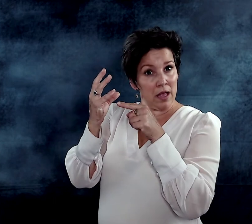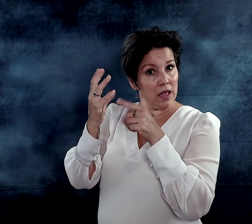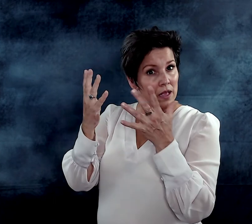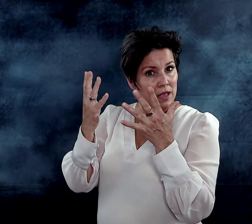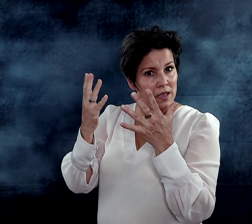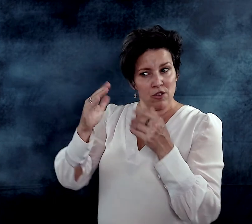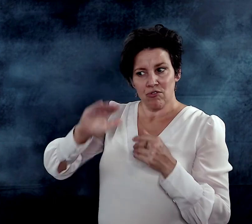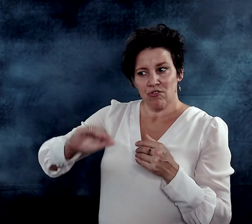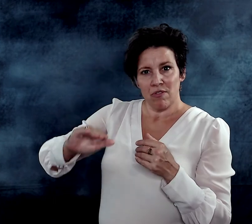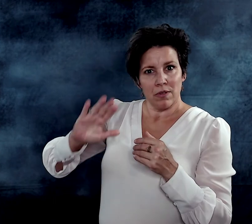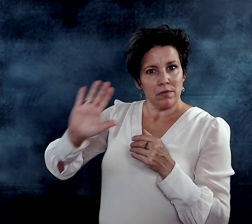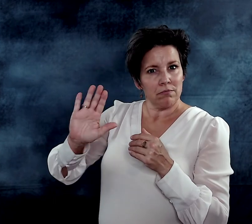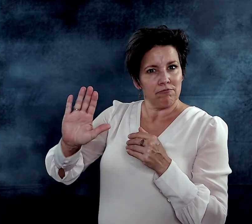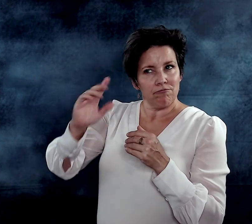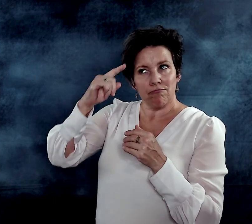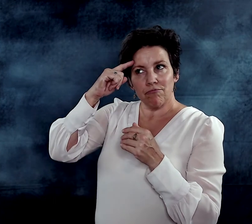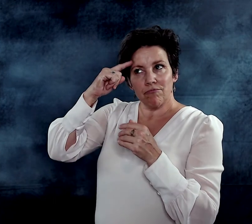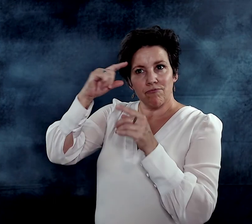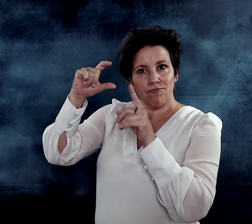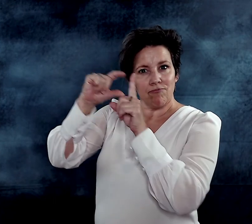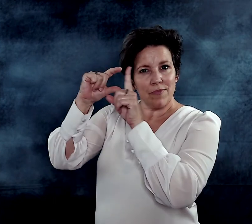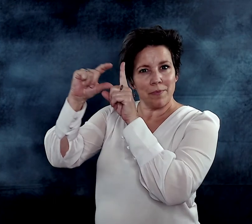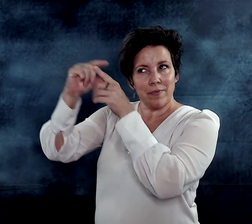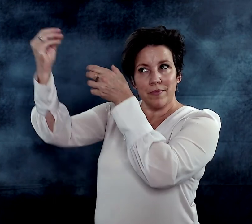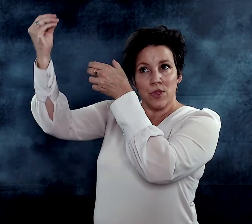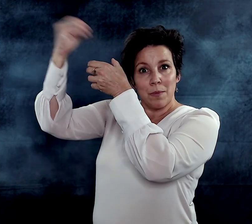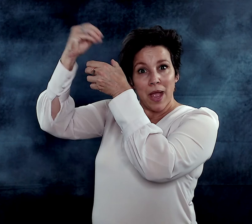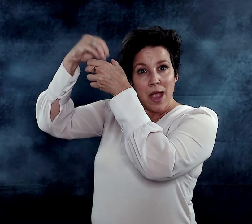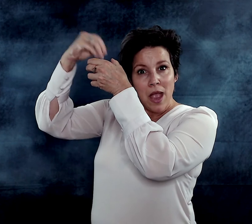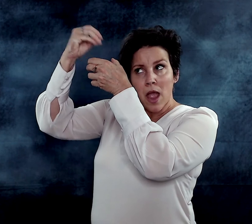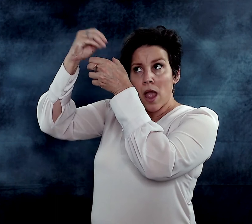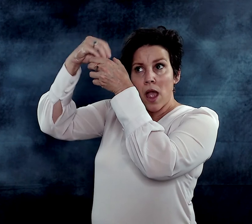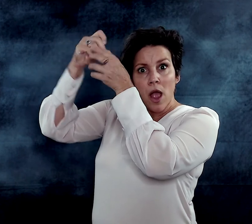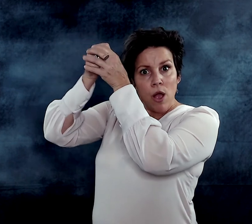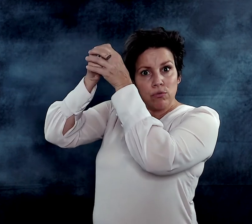expands child’s vocabulary bank.